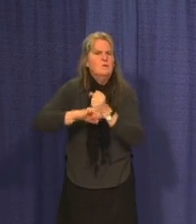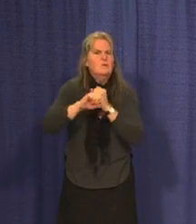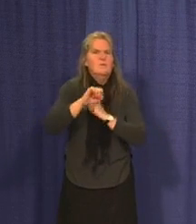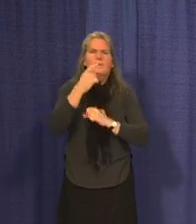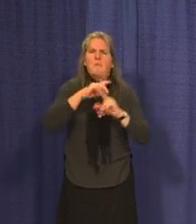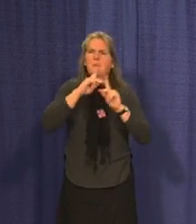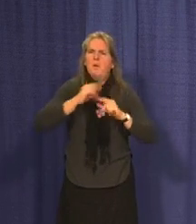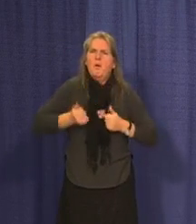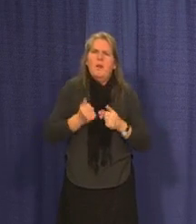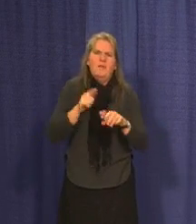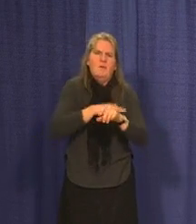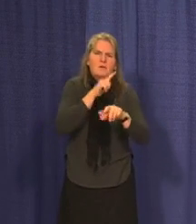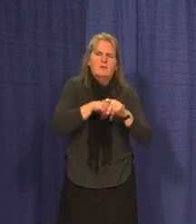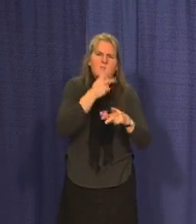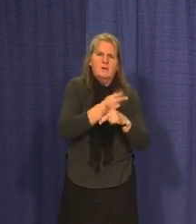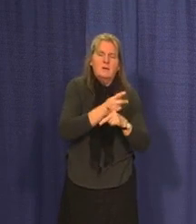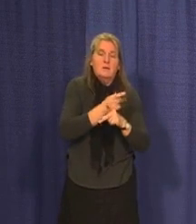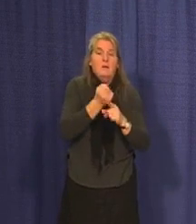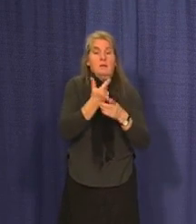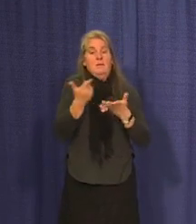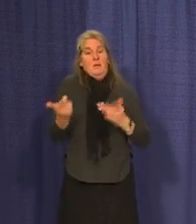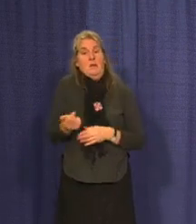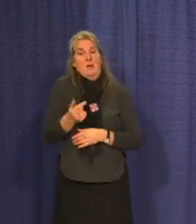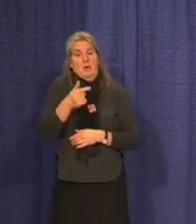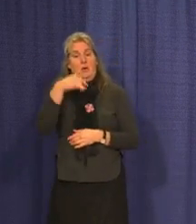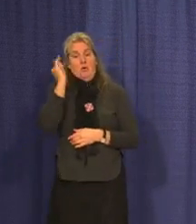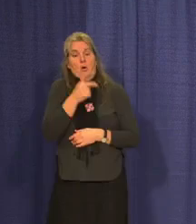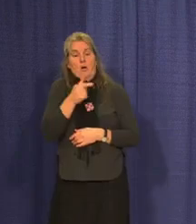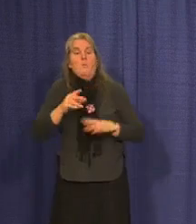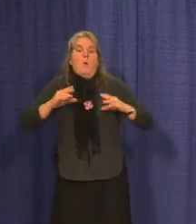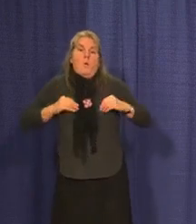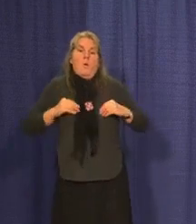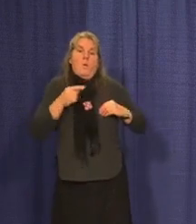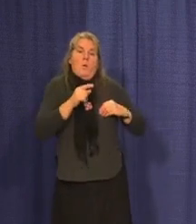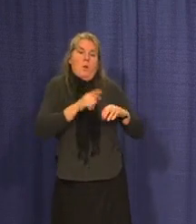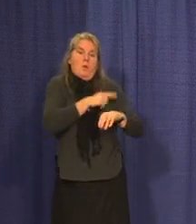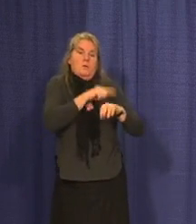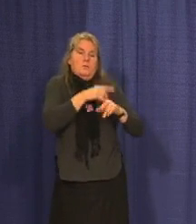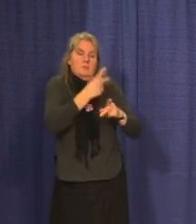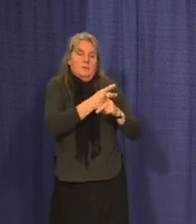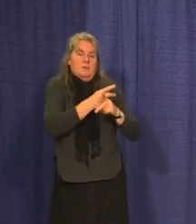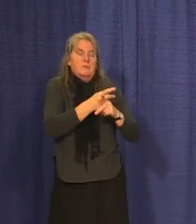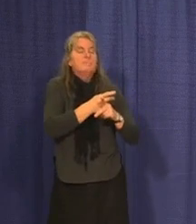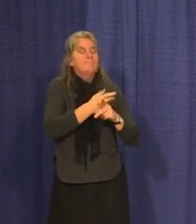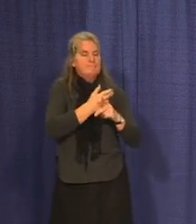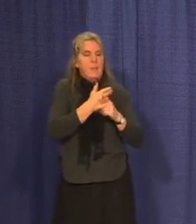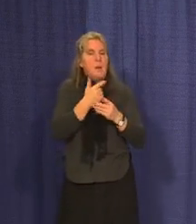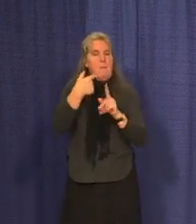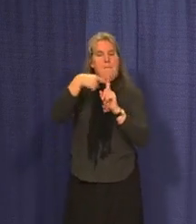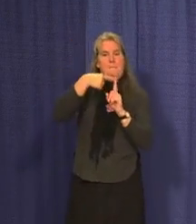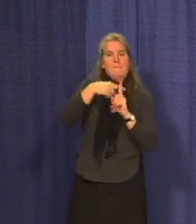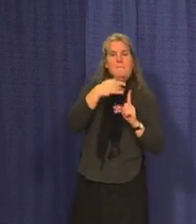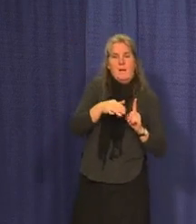Stock continue to go above and beyond for residents. Because all our facilities are publicly on, we are in an advantageous position compared